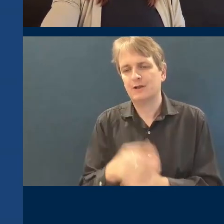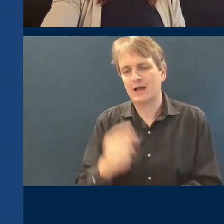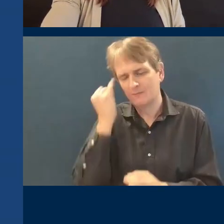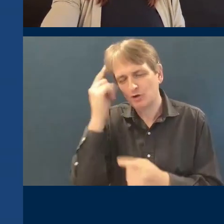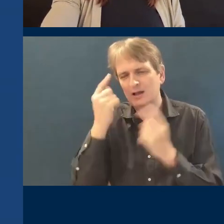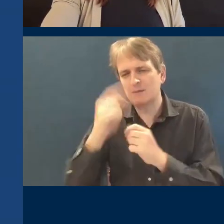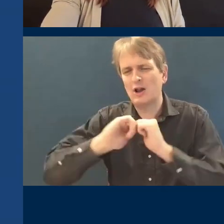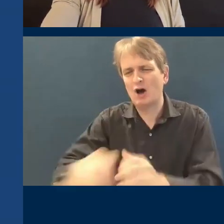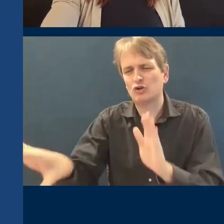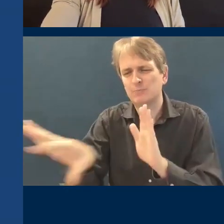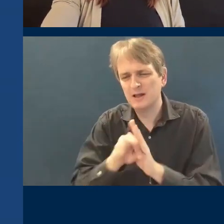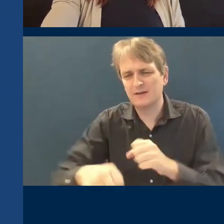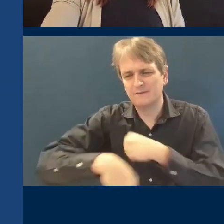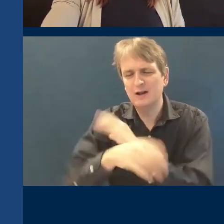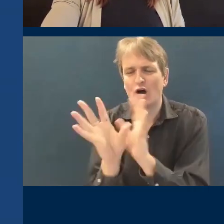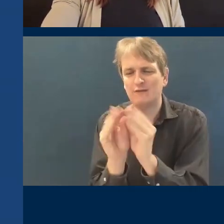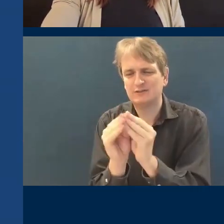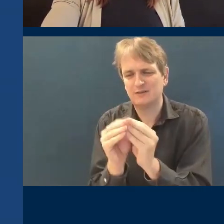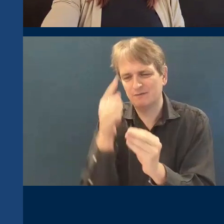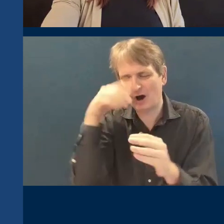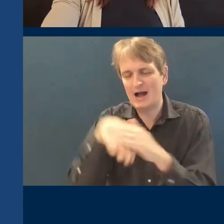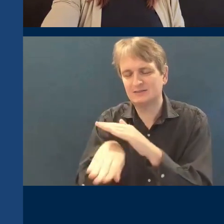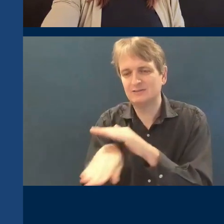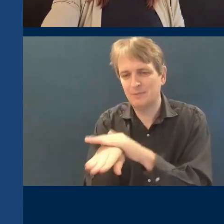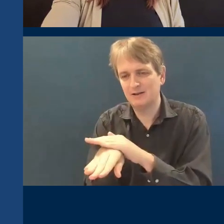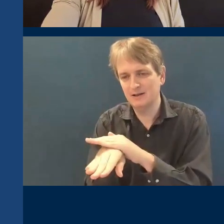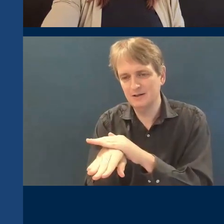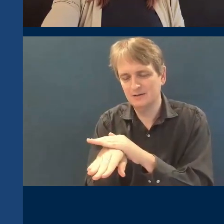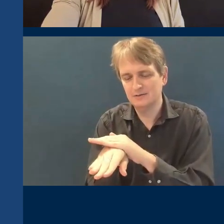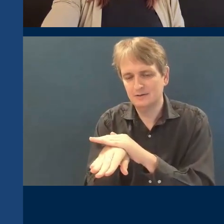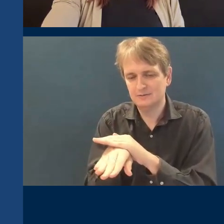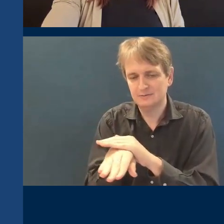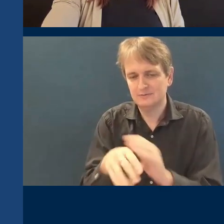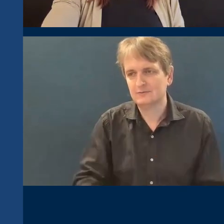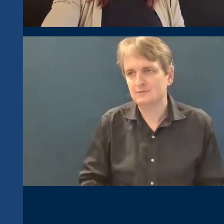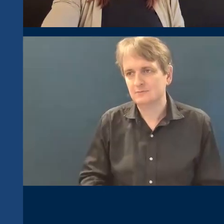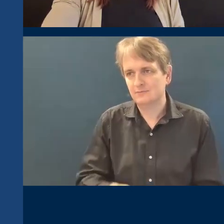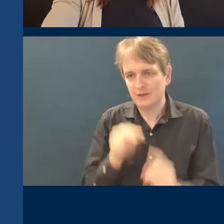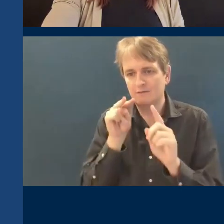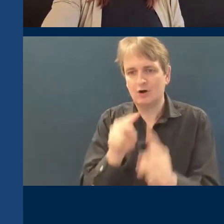So if you're thinking about how to pick a video conferencing platform for accessibility,